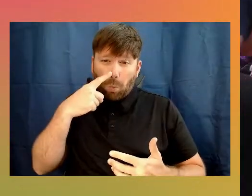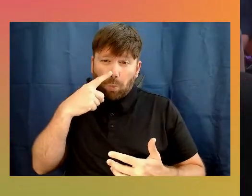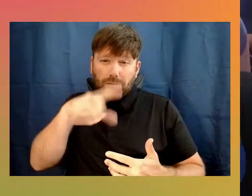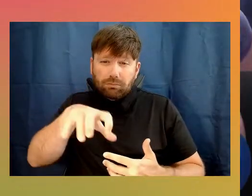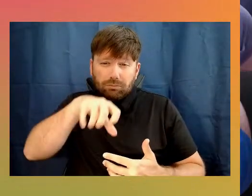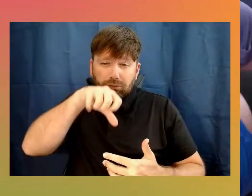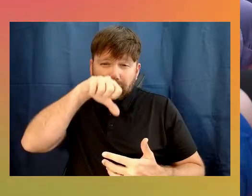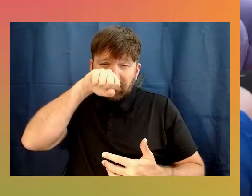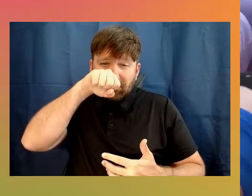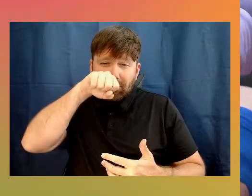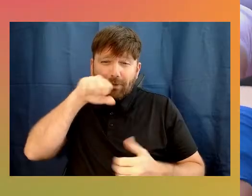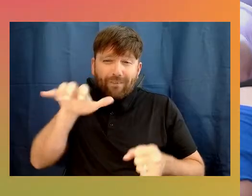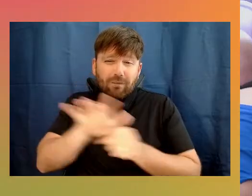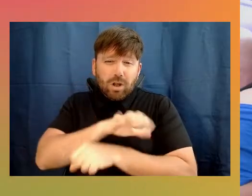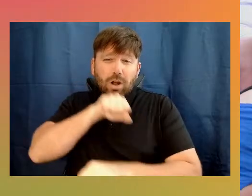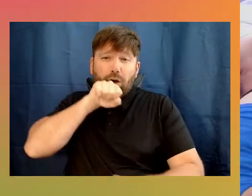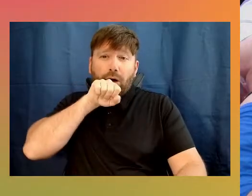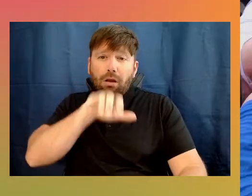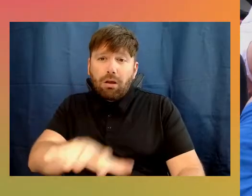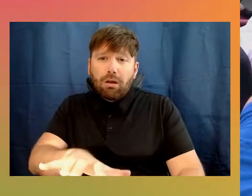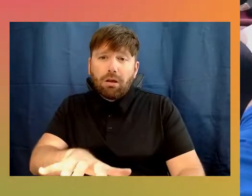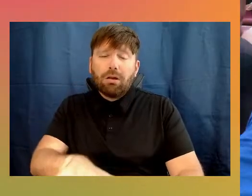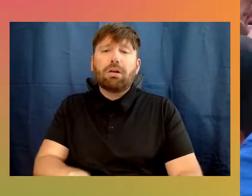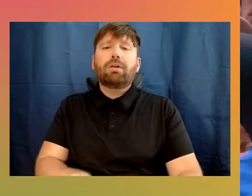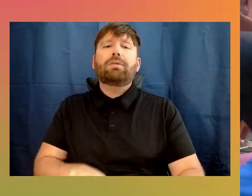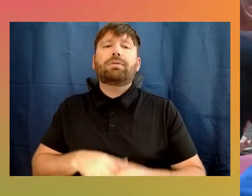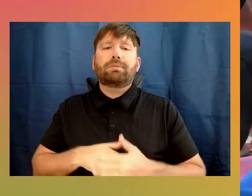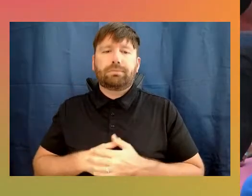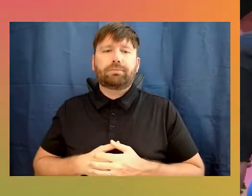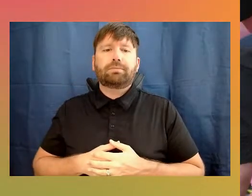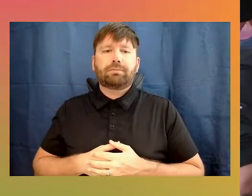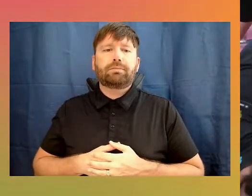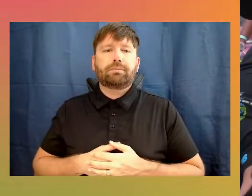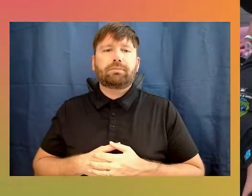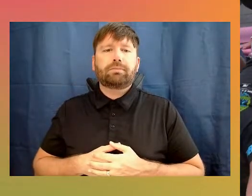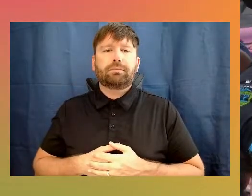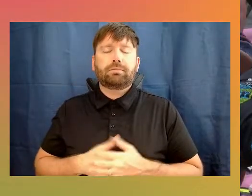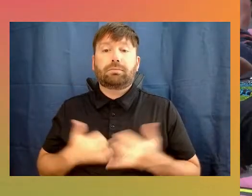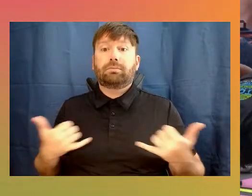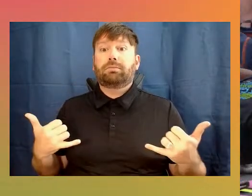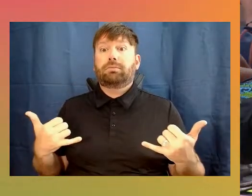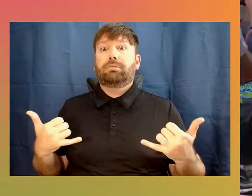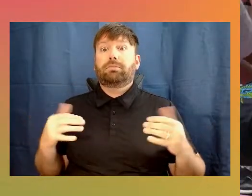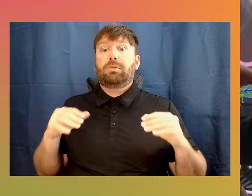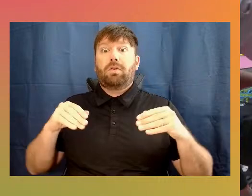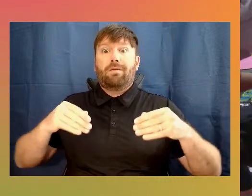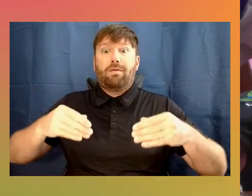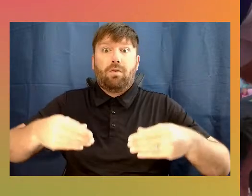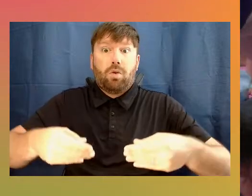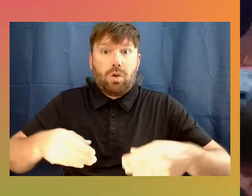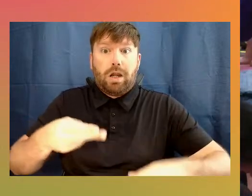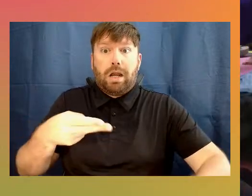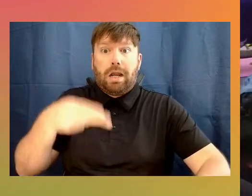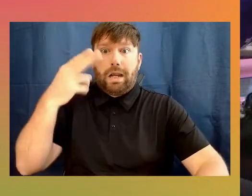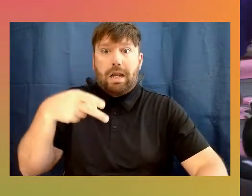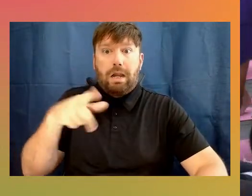BIG INHALE THROUGH THE NOSE.